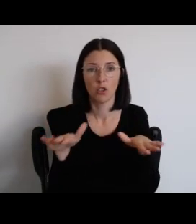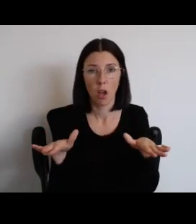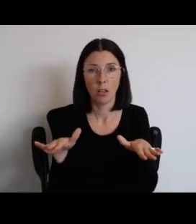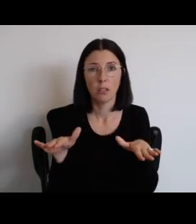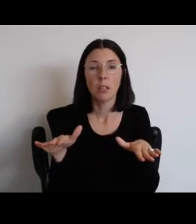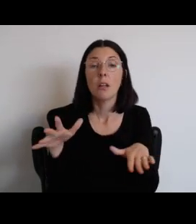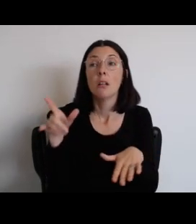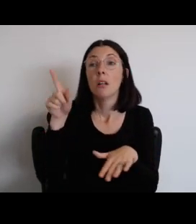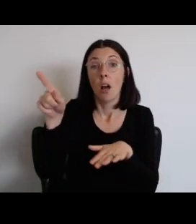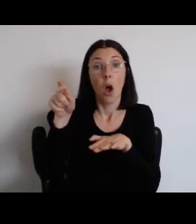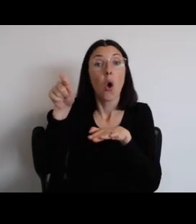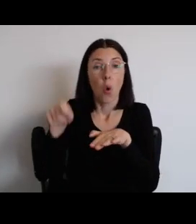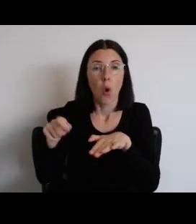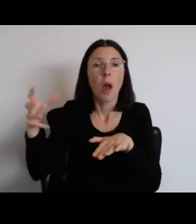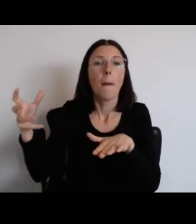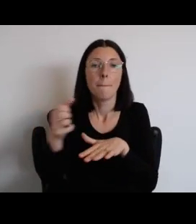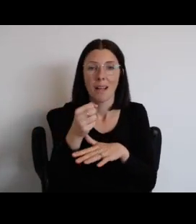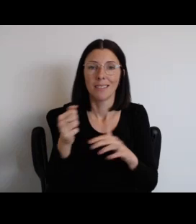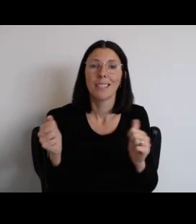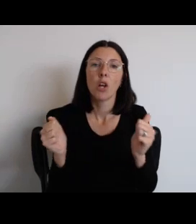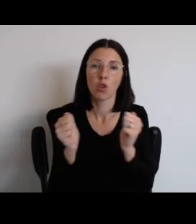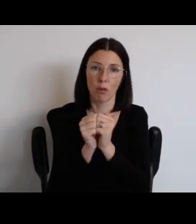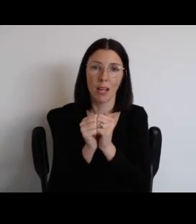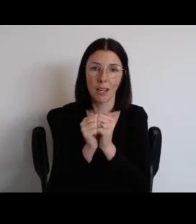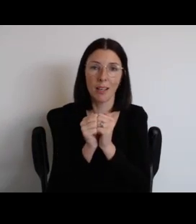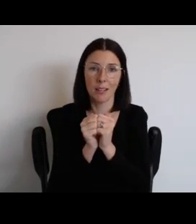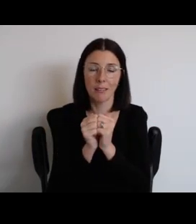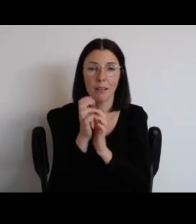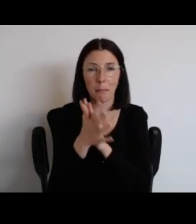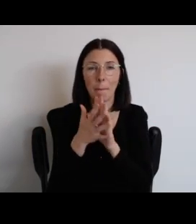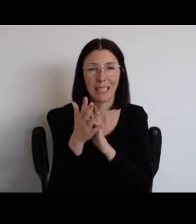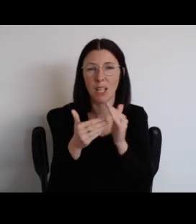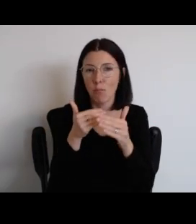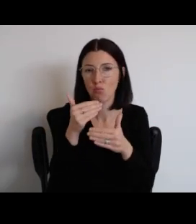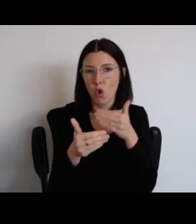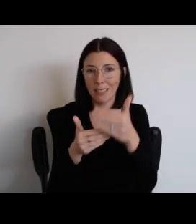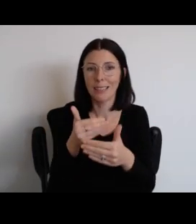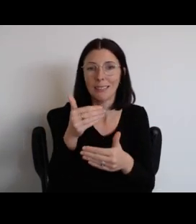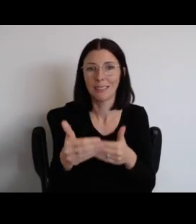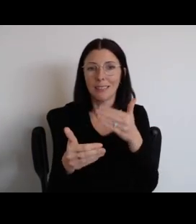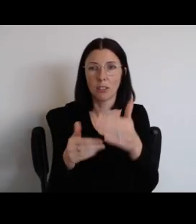there will need to be a process whereby um the court makes a decision that that the decision